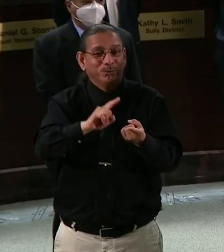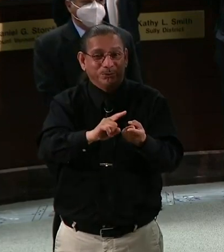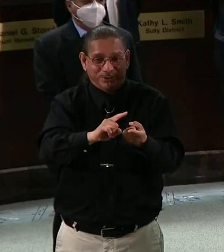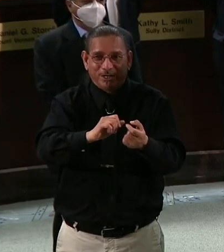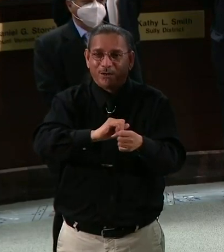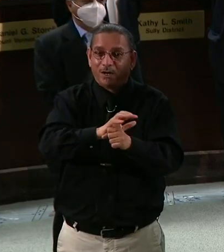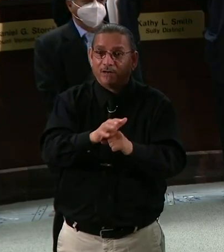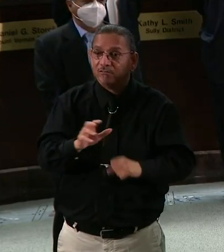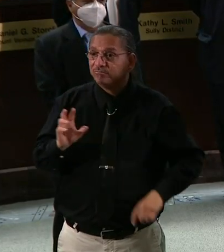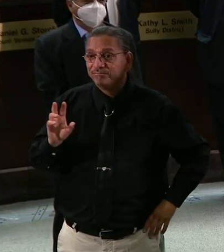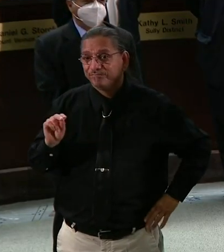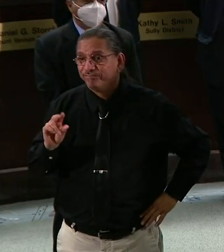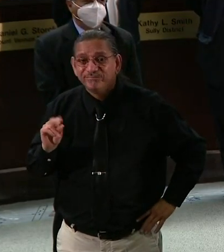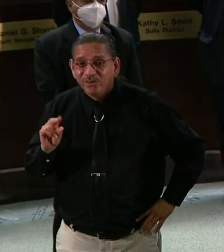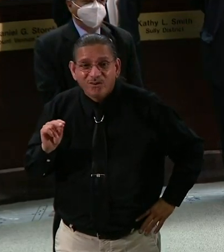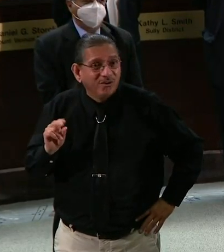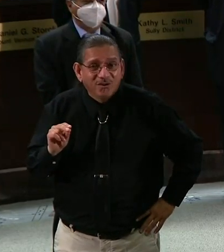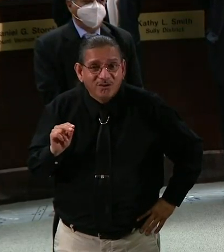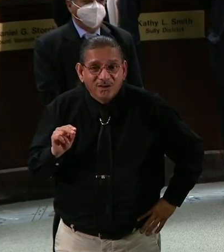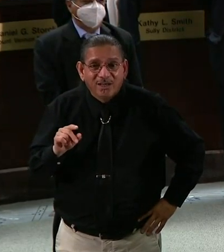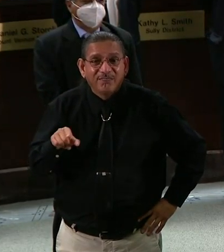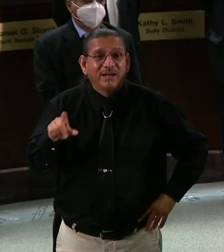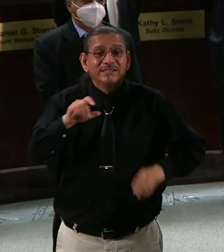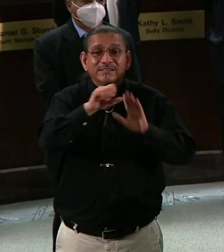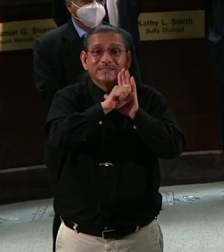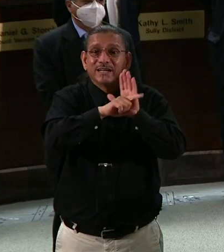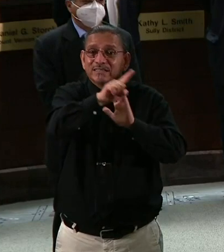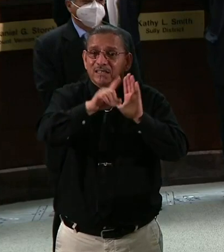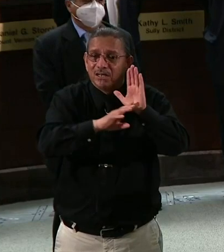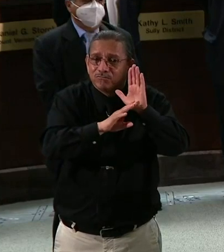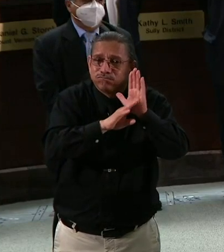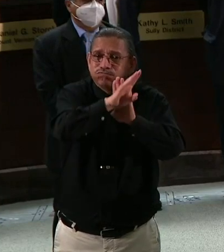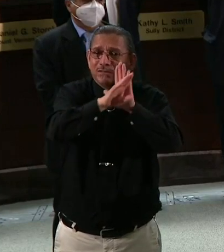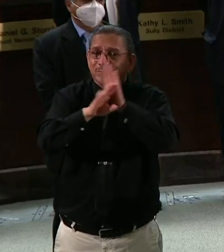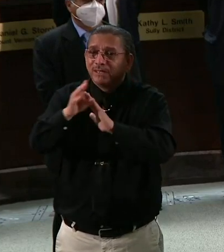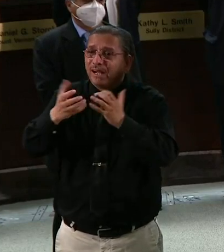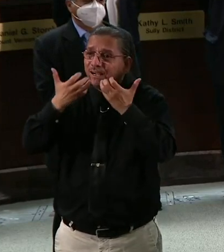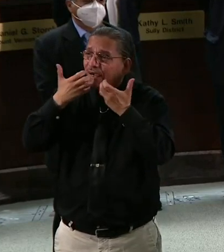REALLY OF. THIS VIRUS GO AWAY